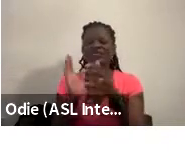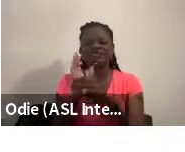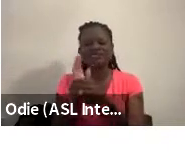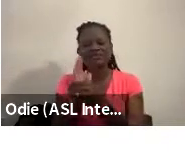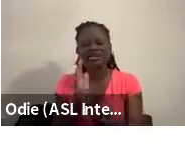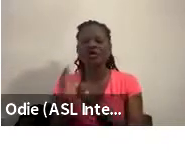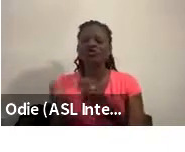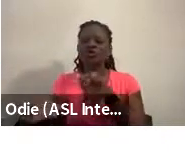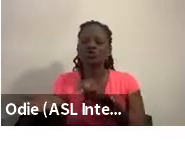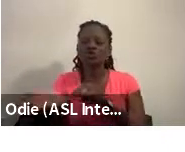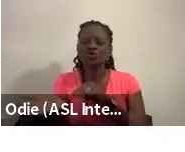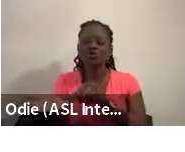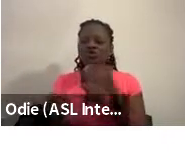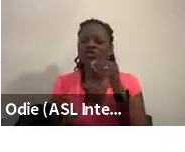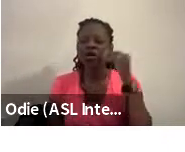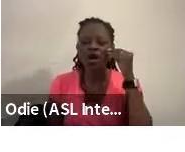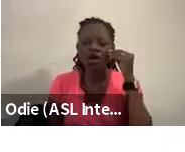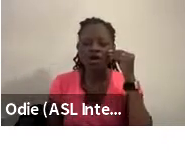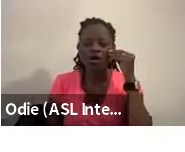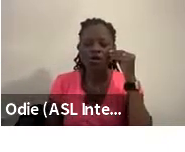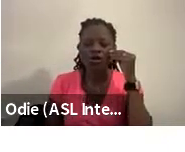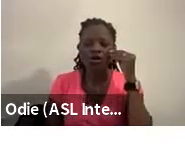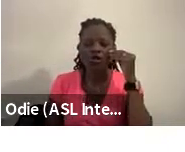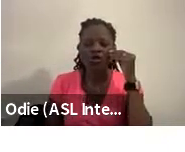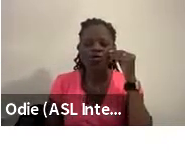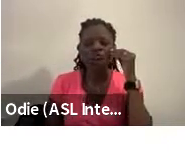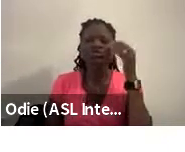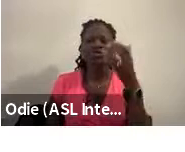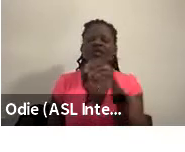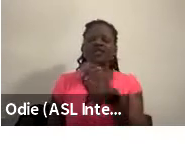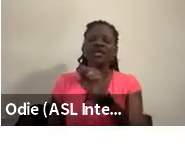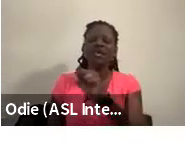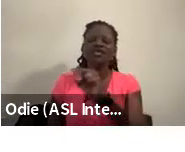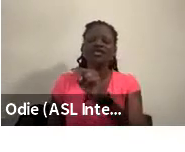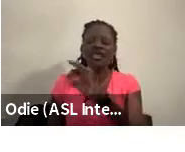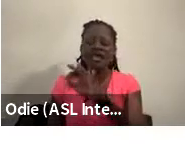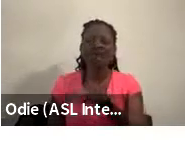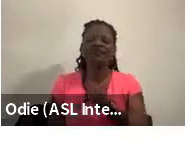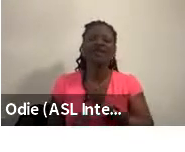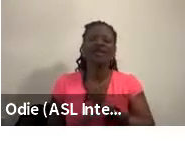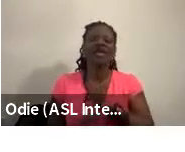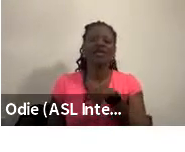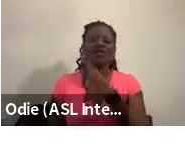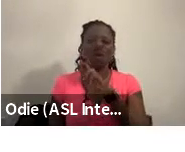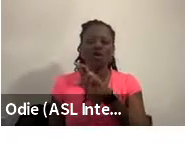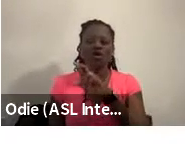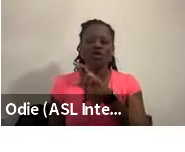And that's abbreviated as SNF and or throughout this life here.